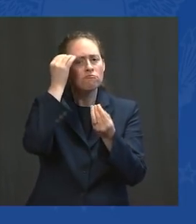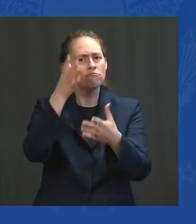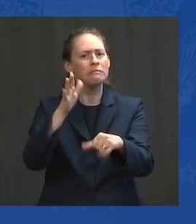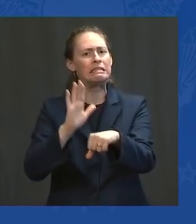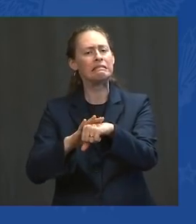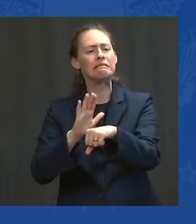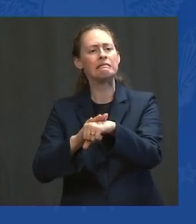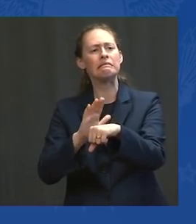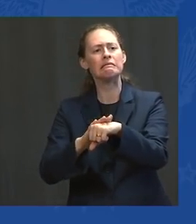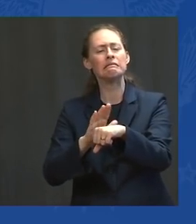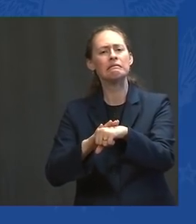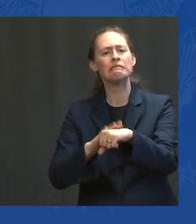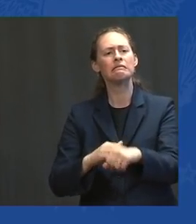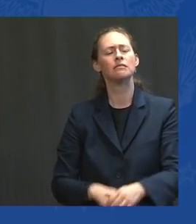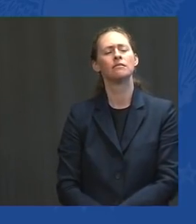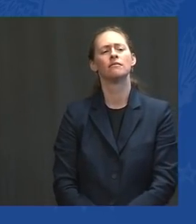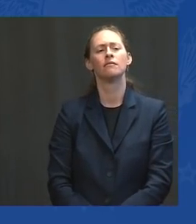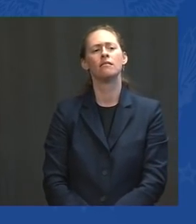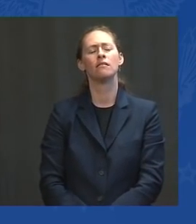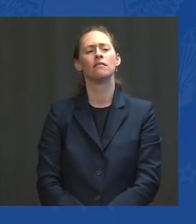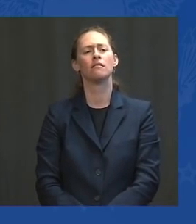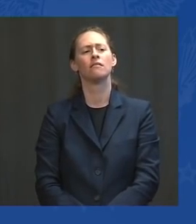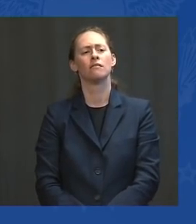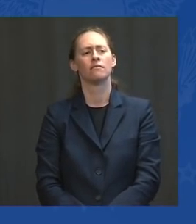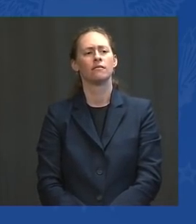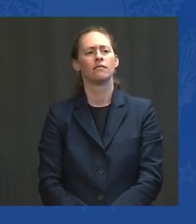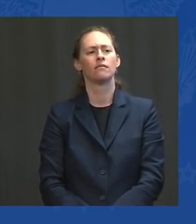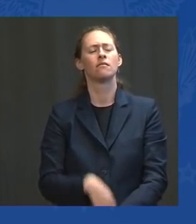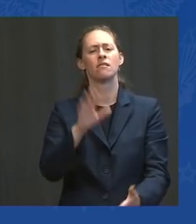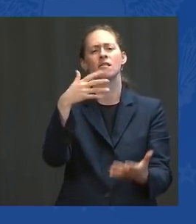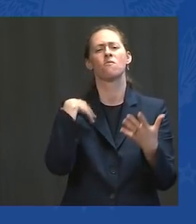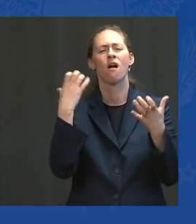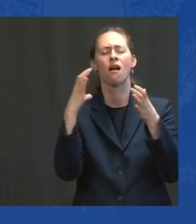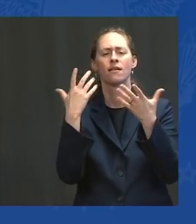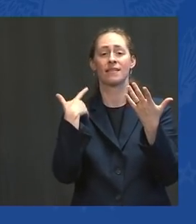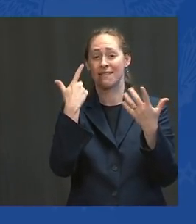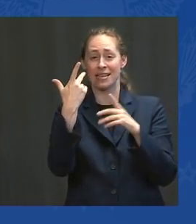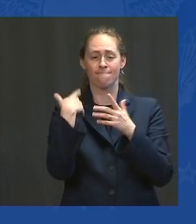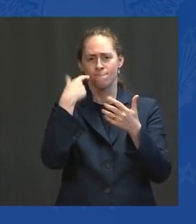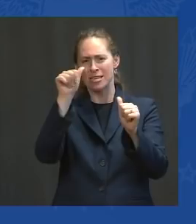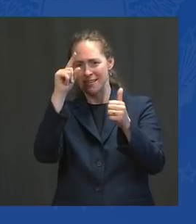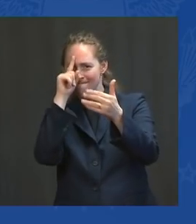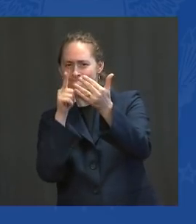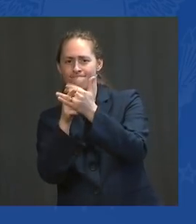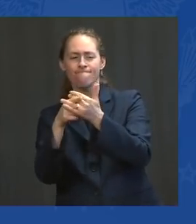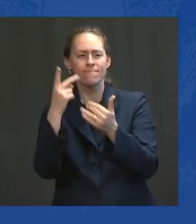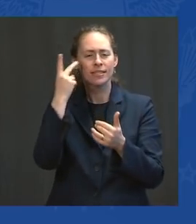Look, let me put it another way: It seems to me that it should cause everybody to think twice.